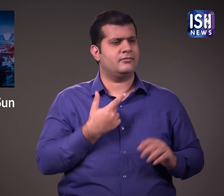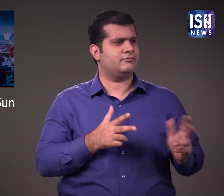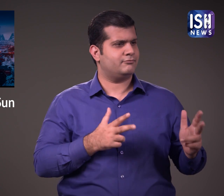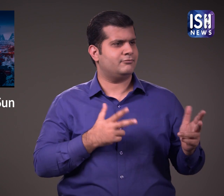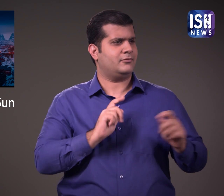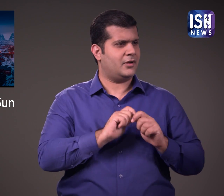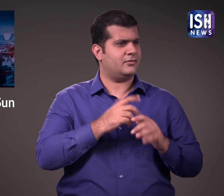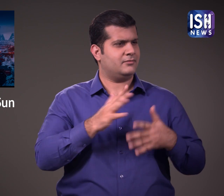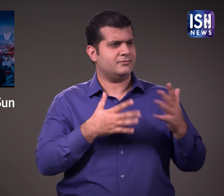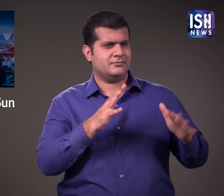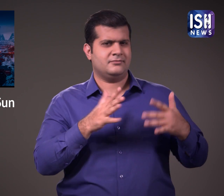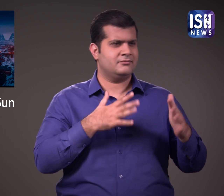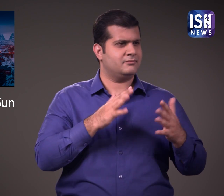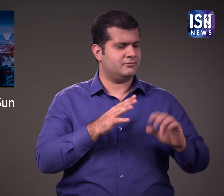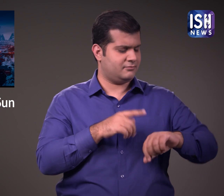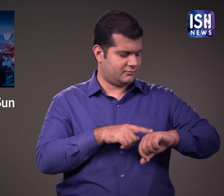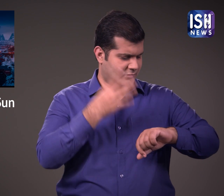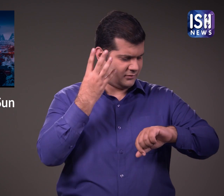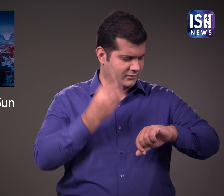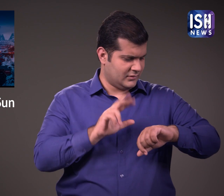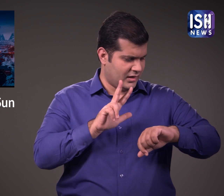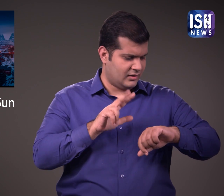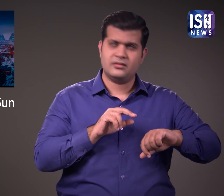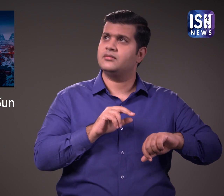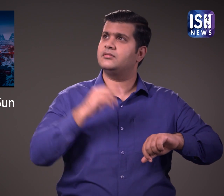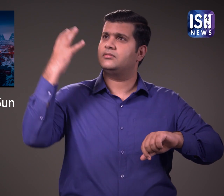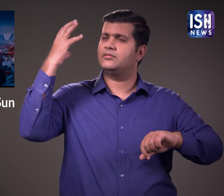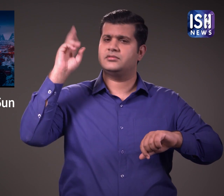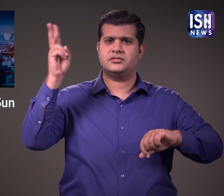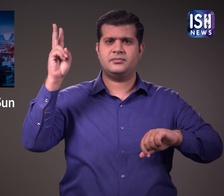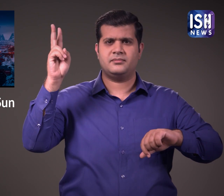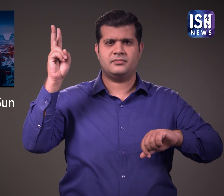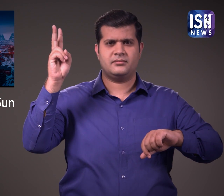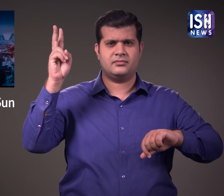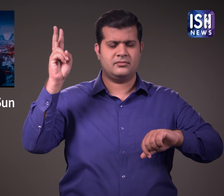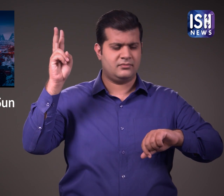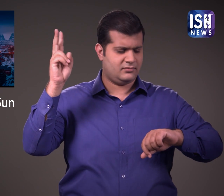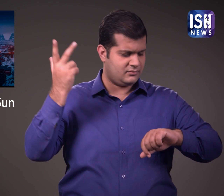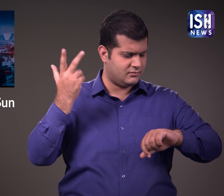Even when you finish your day's work say at 8pm, the sun is still up.